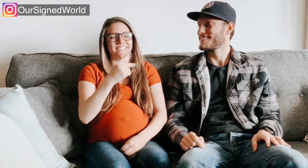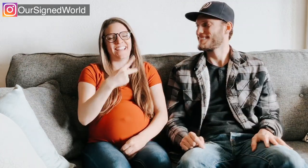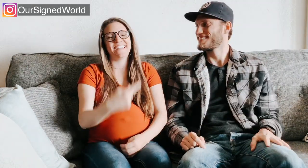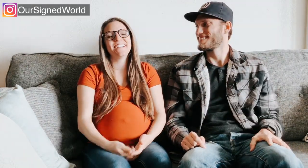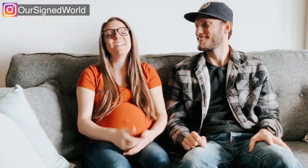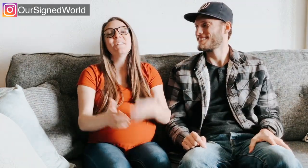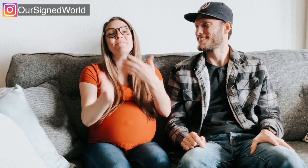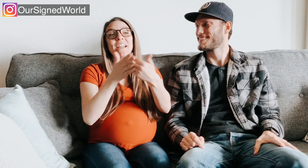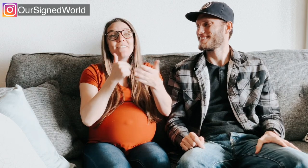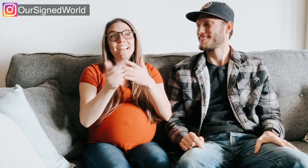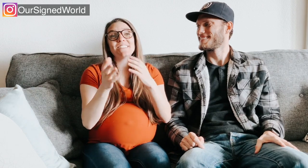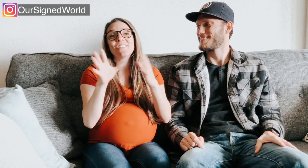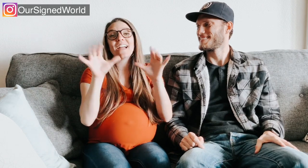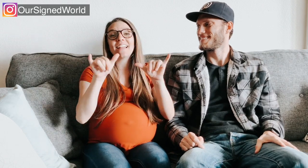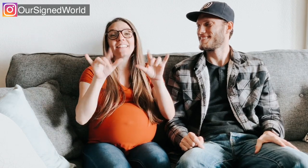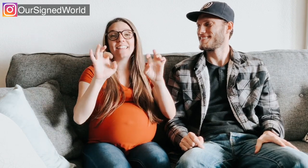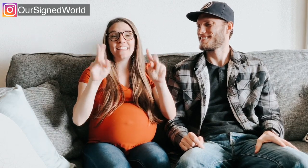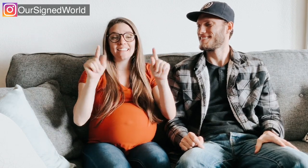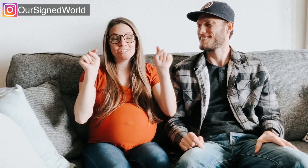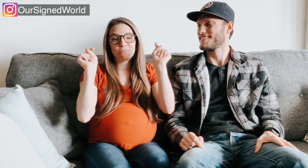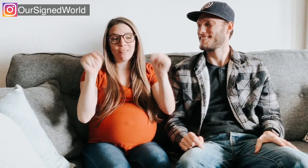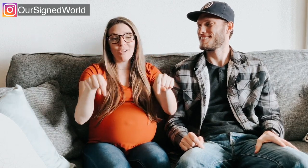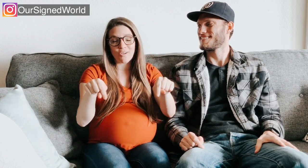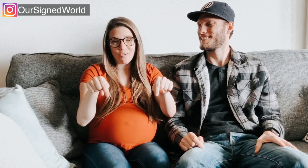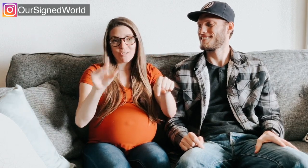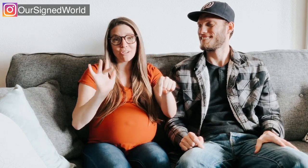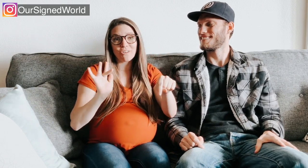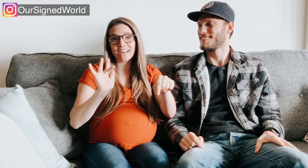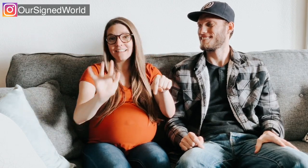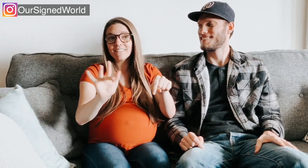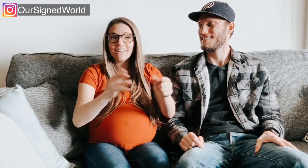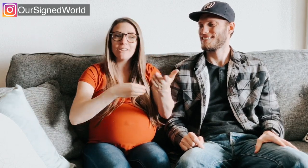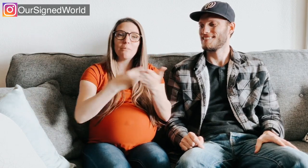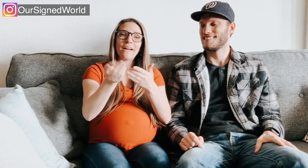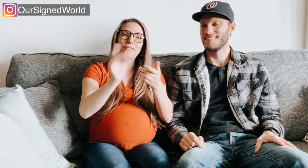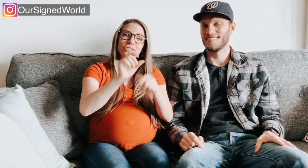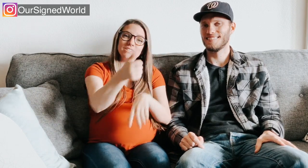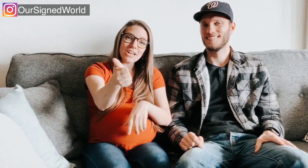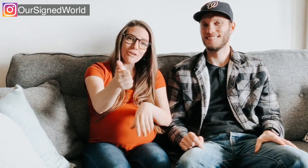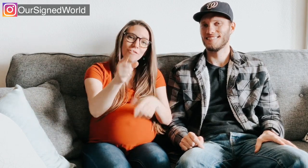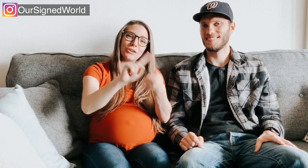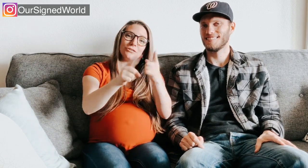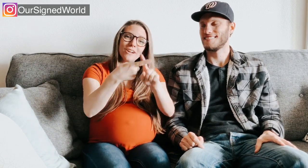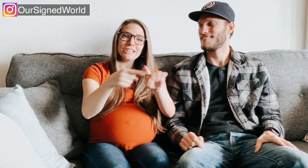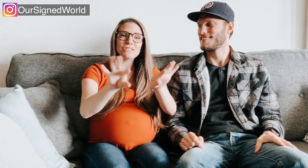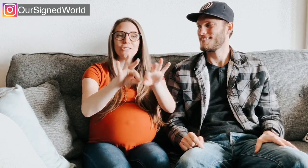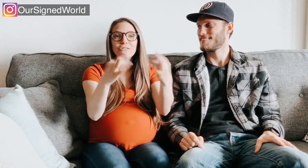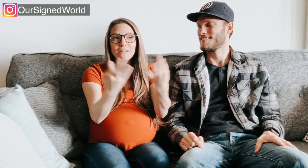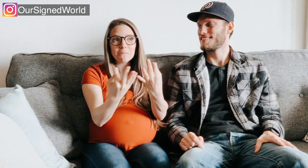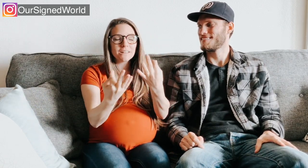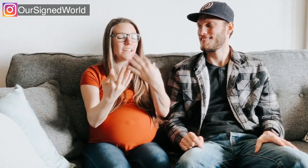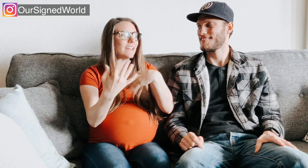Anyways, so that link is below you can click on it, purchase it for yourself, your friends, your family.